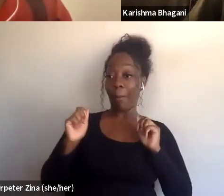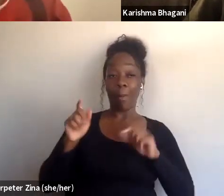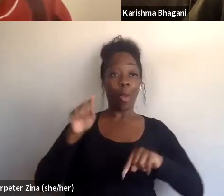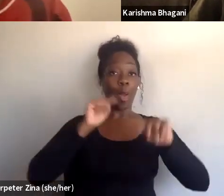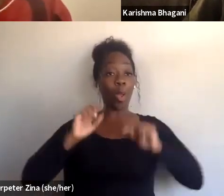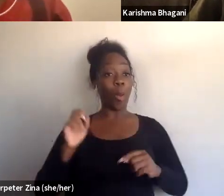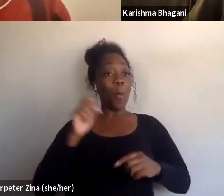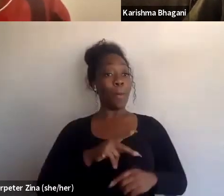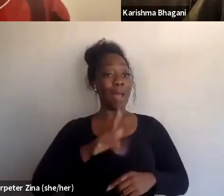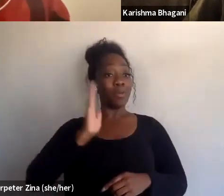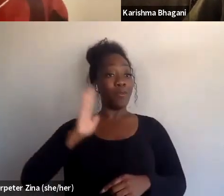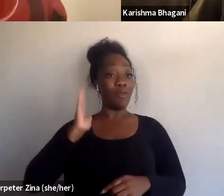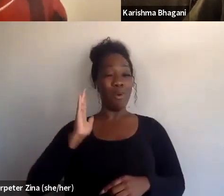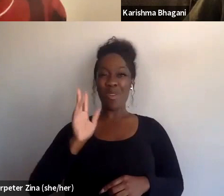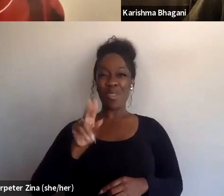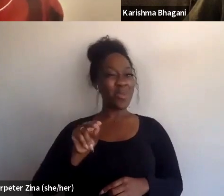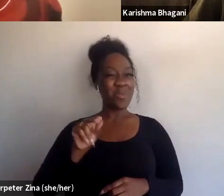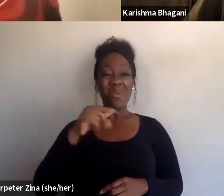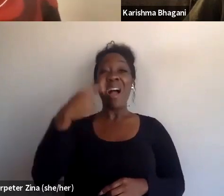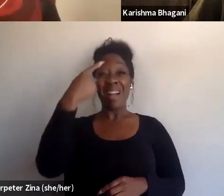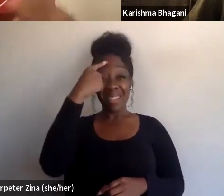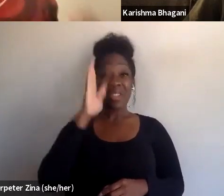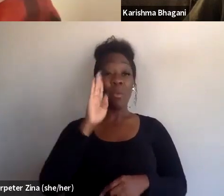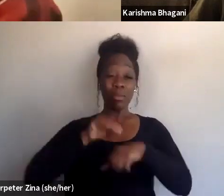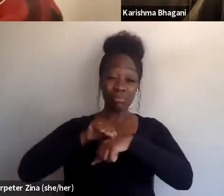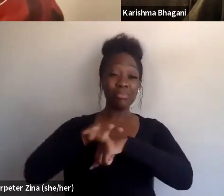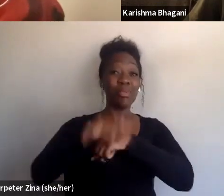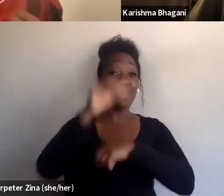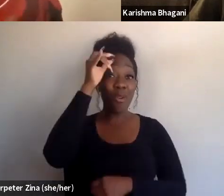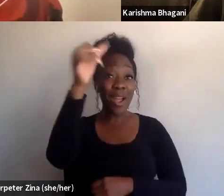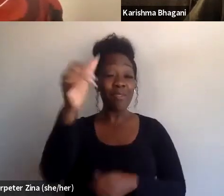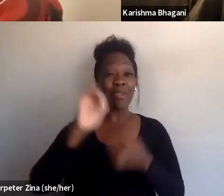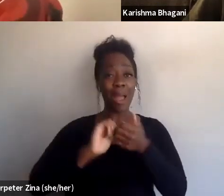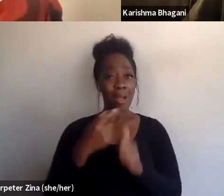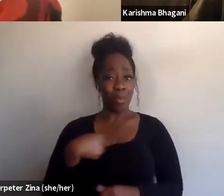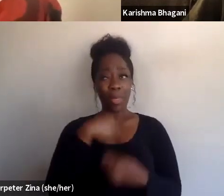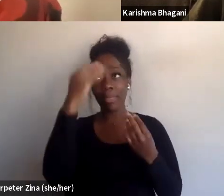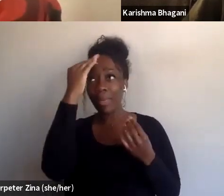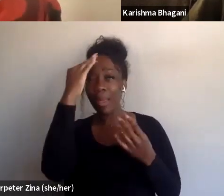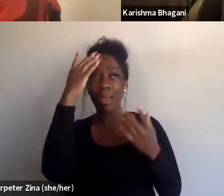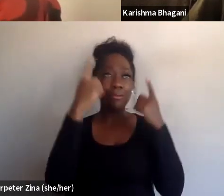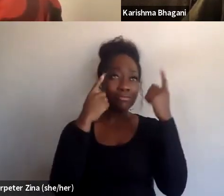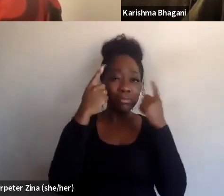I think it's forever affected just how we think. For me as a theater maker